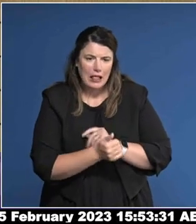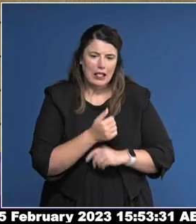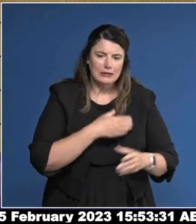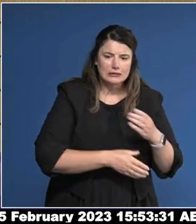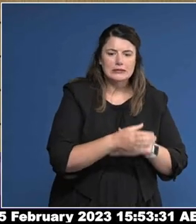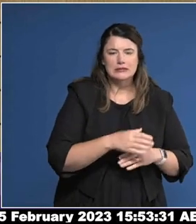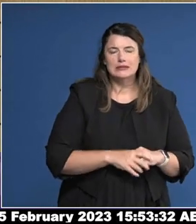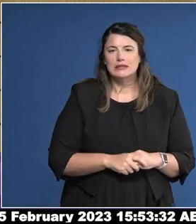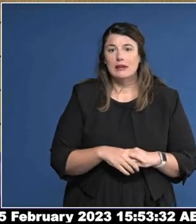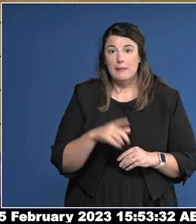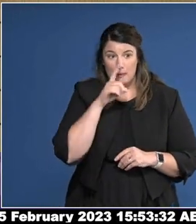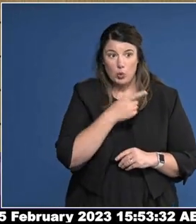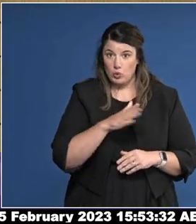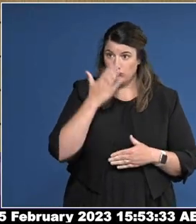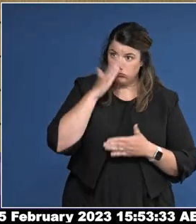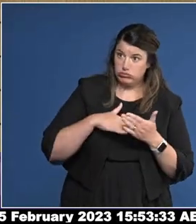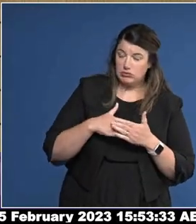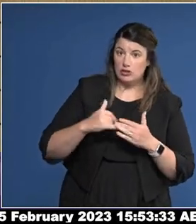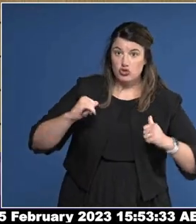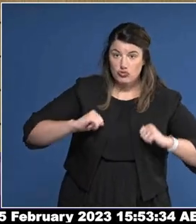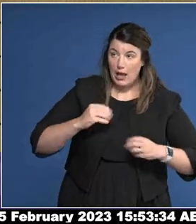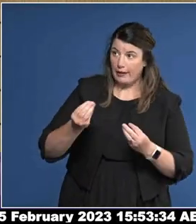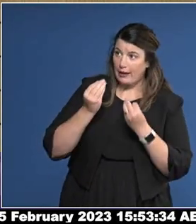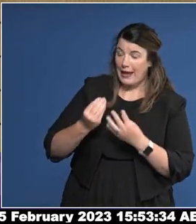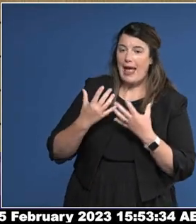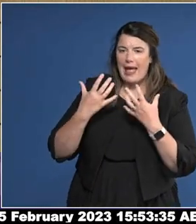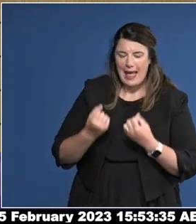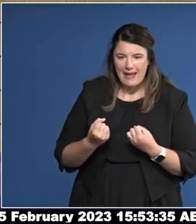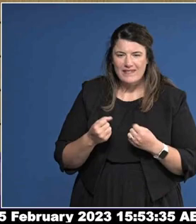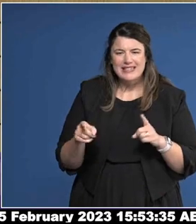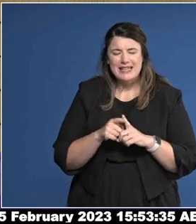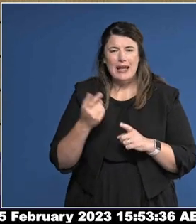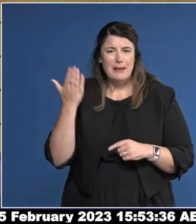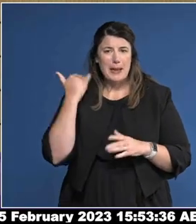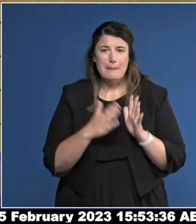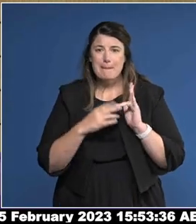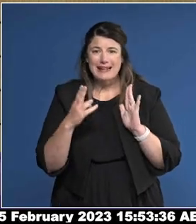training in that. And I think as we've heard at the beginning of this week, all of those are in very short supply.